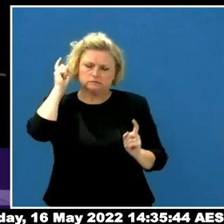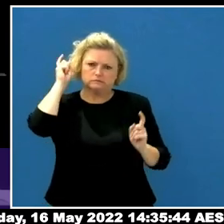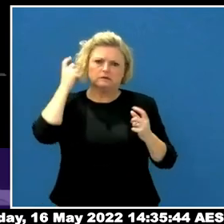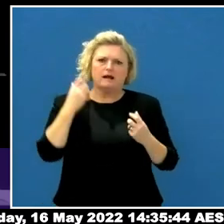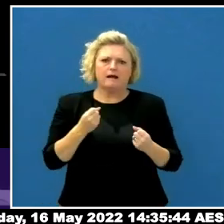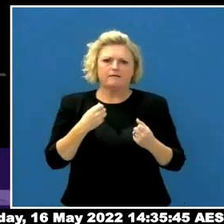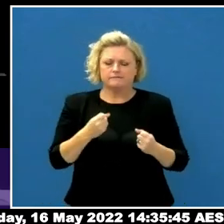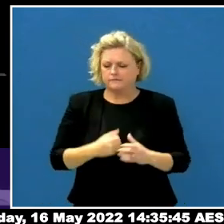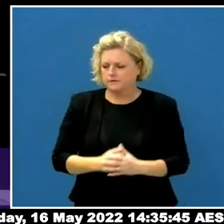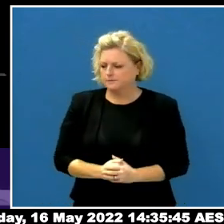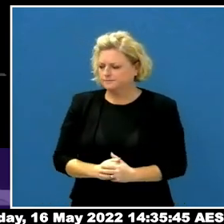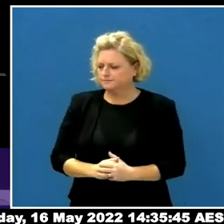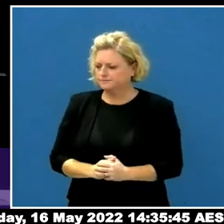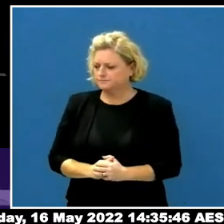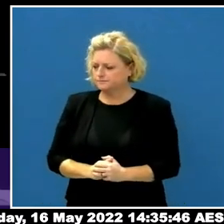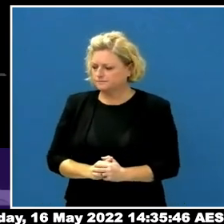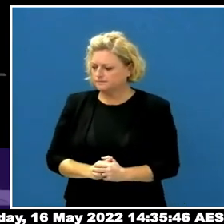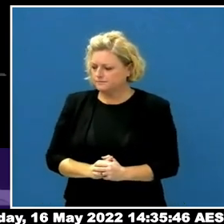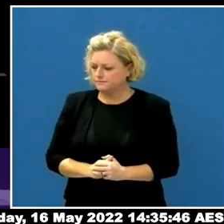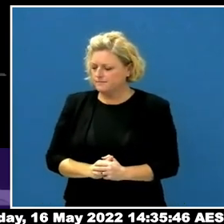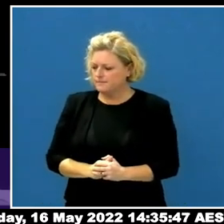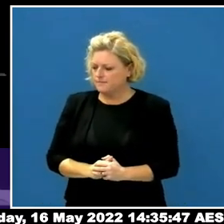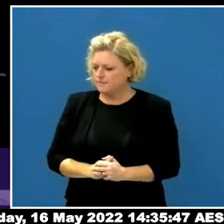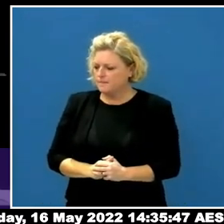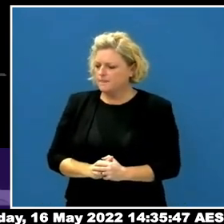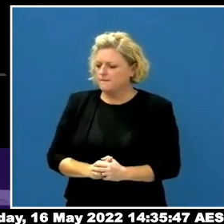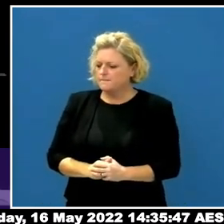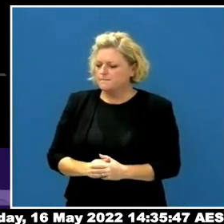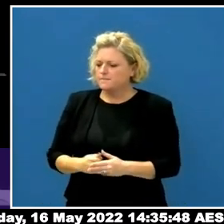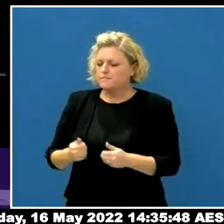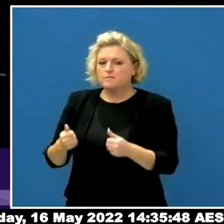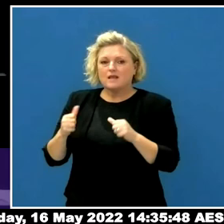You moved Simon, or removed him, I should say, from Afford in -